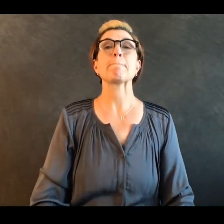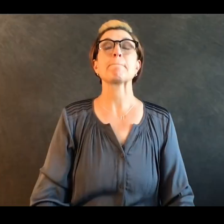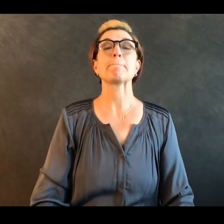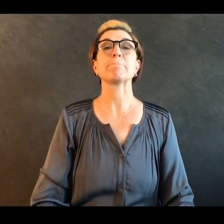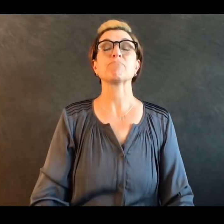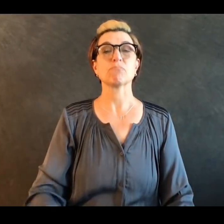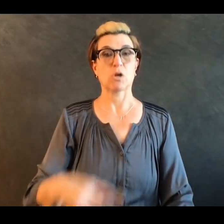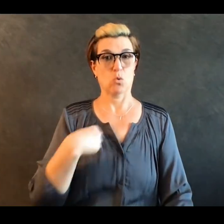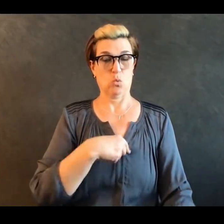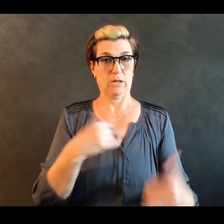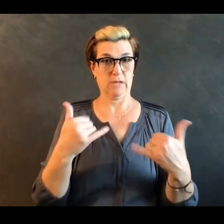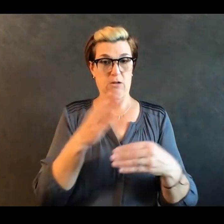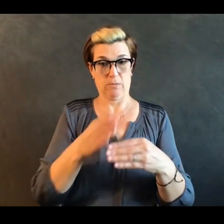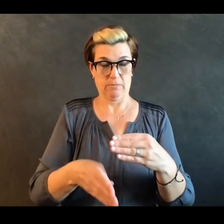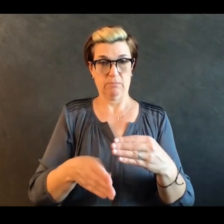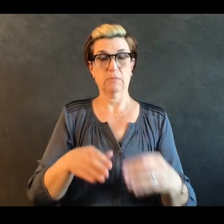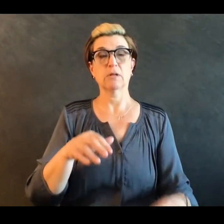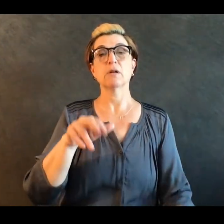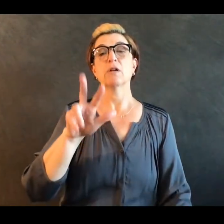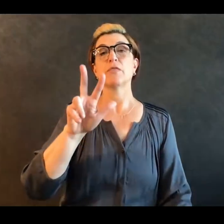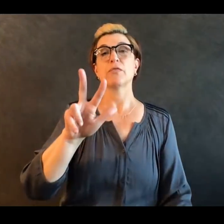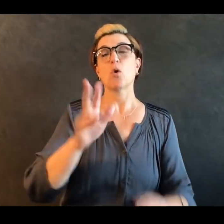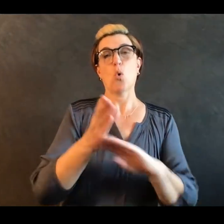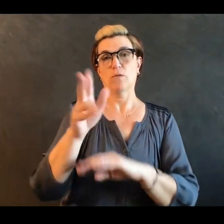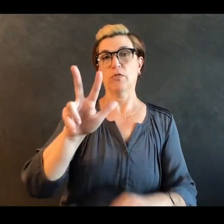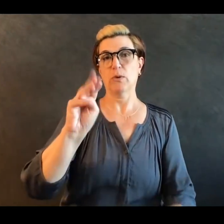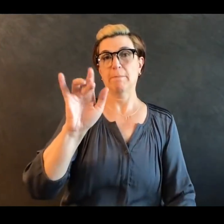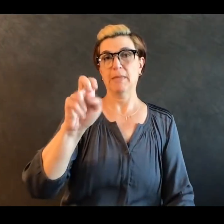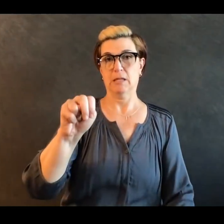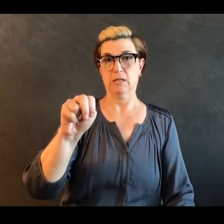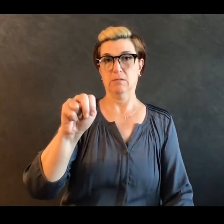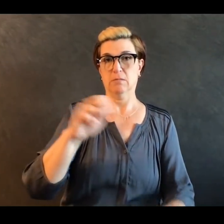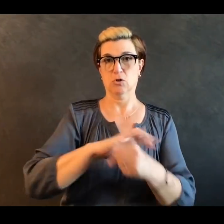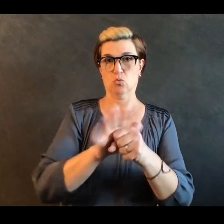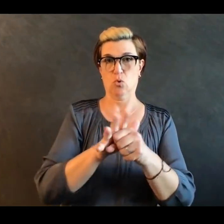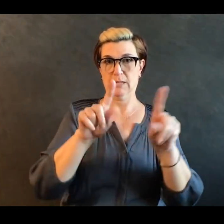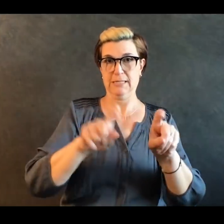three hundred twenty four thousand tests across the nation more than six hundred